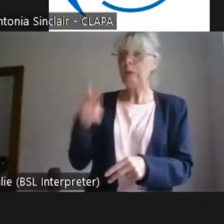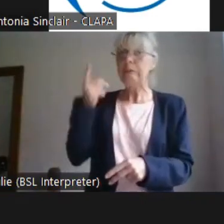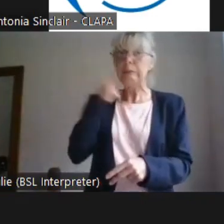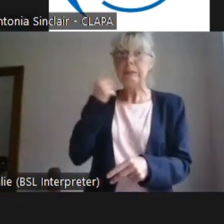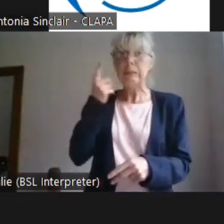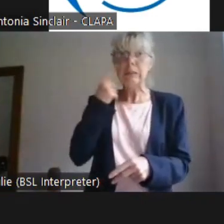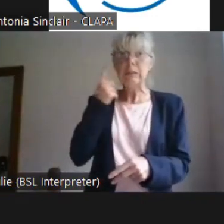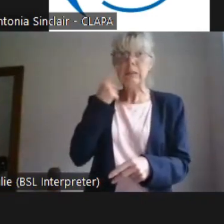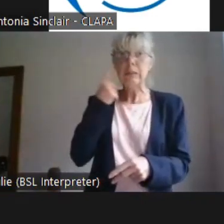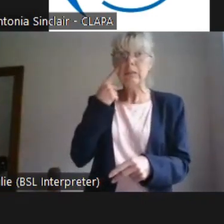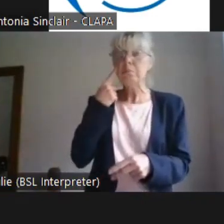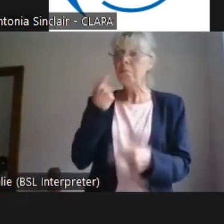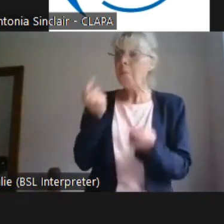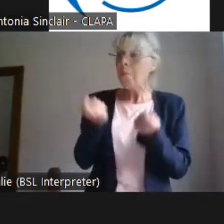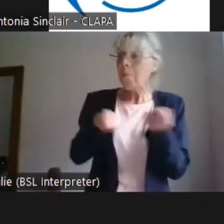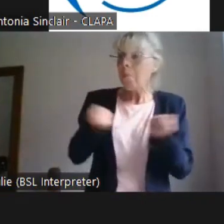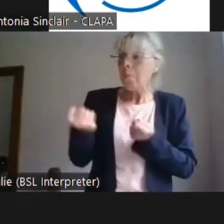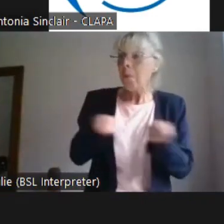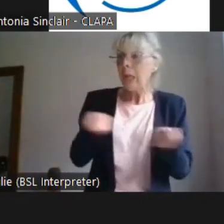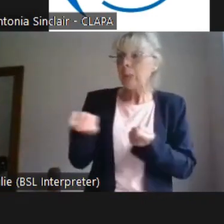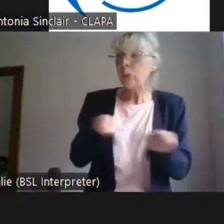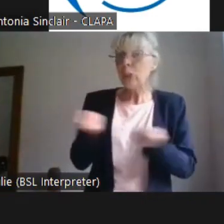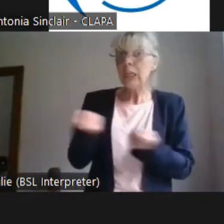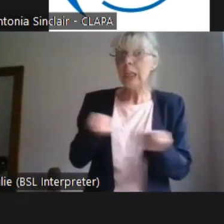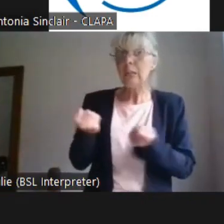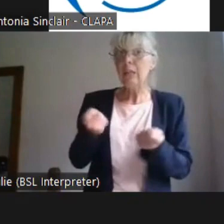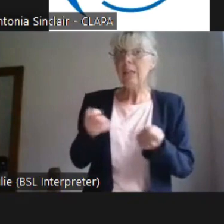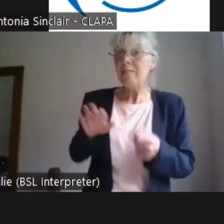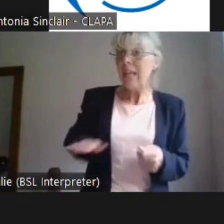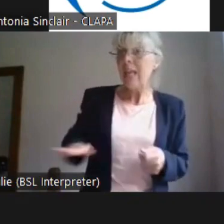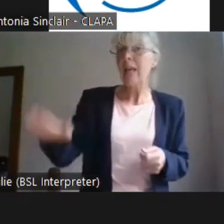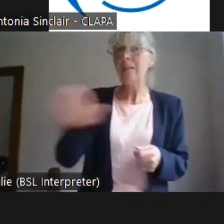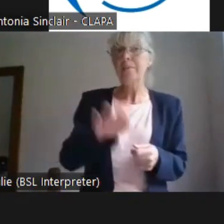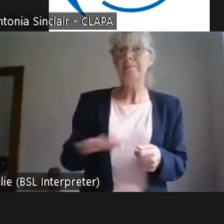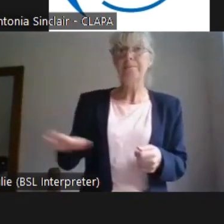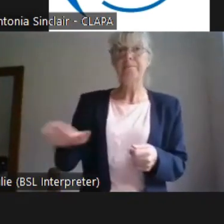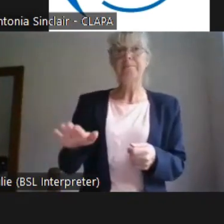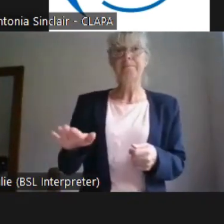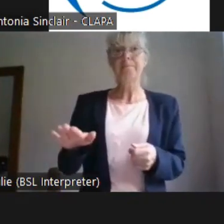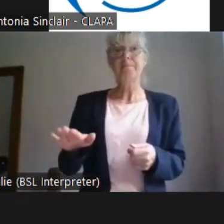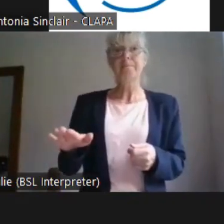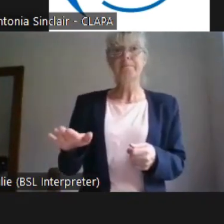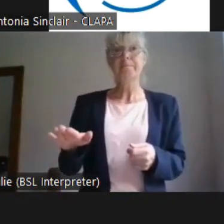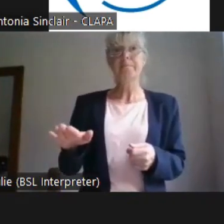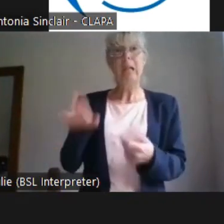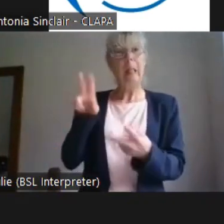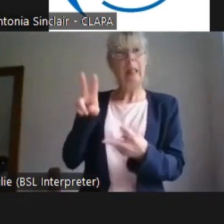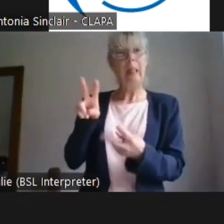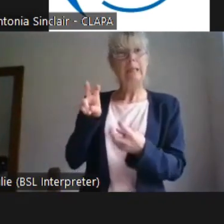um managing their hearing in that environment and in that kind of listening environment we call it